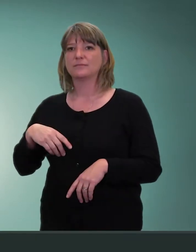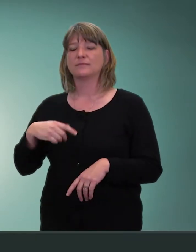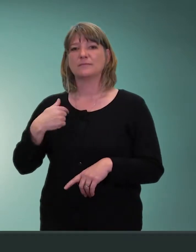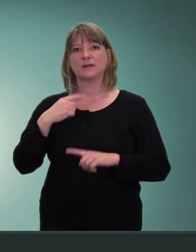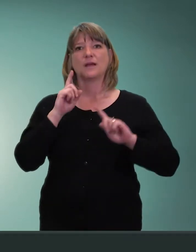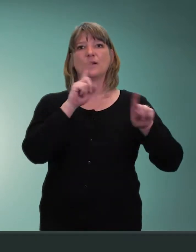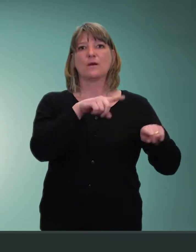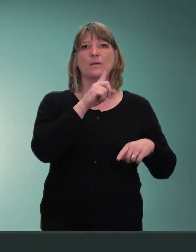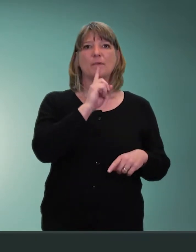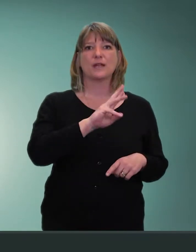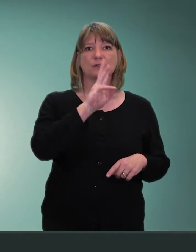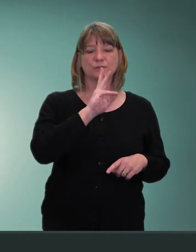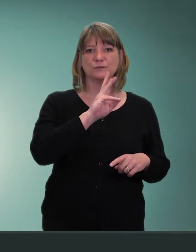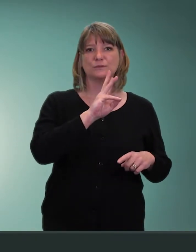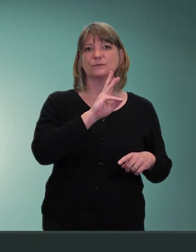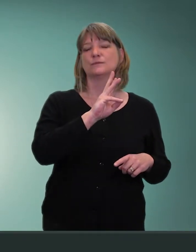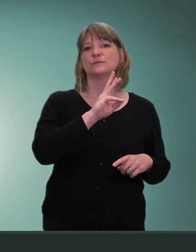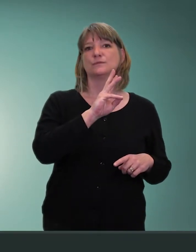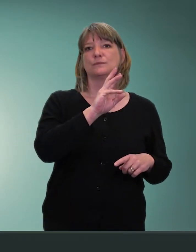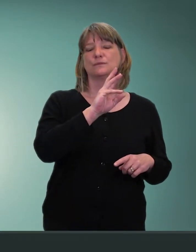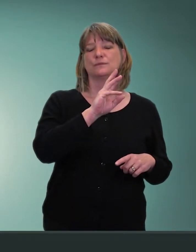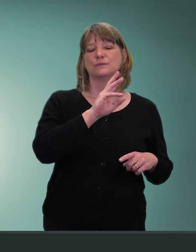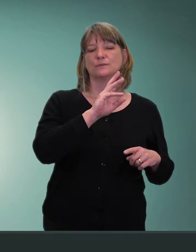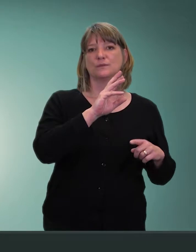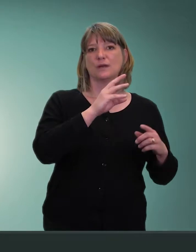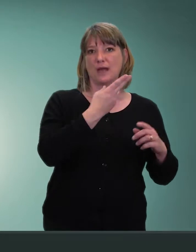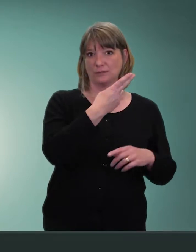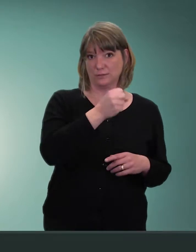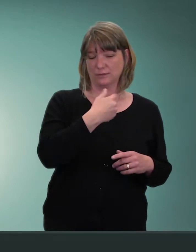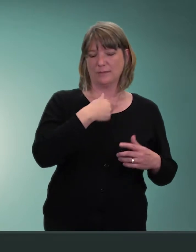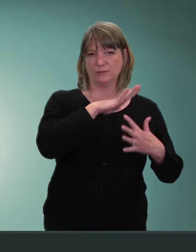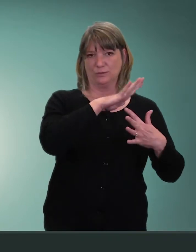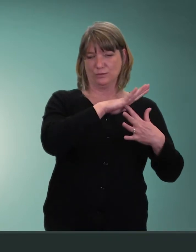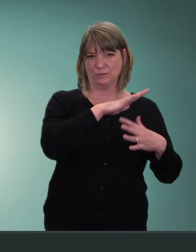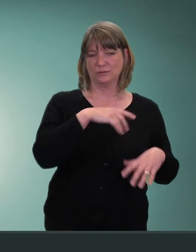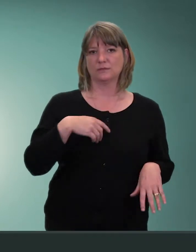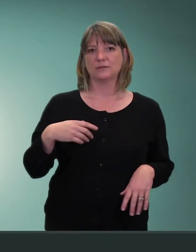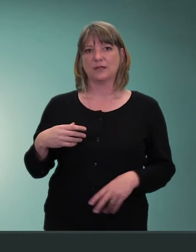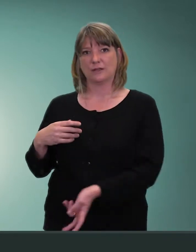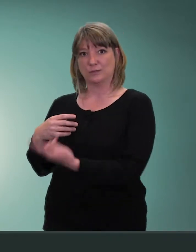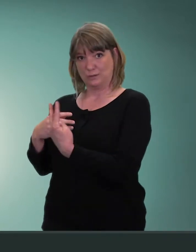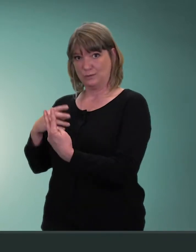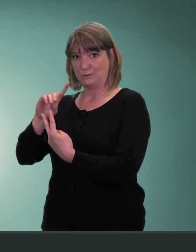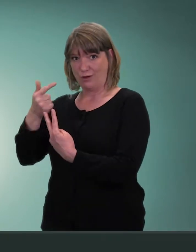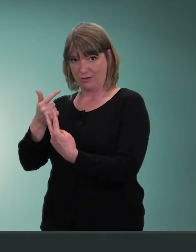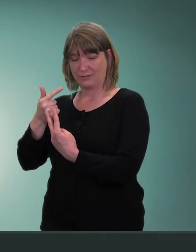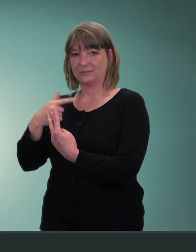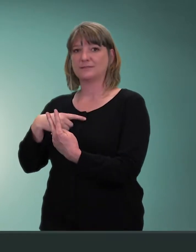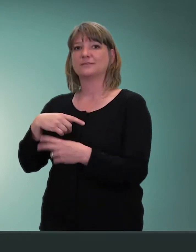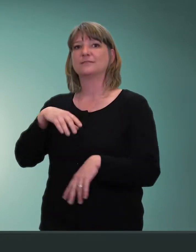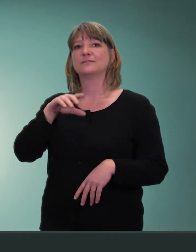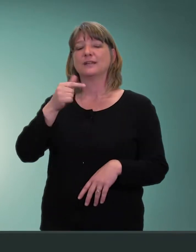I go to Manitou Springs High School, and I'm a junior. I have two dogs. I have a guinea pig